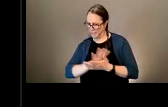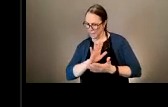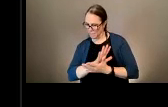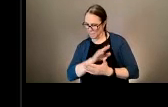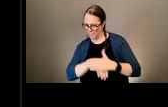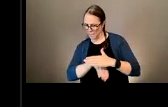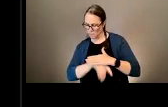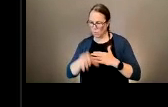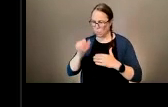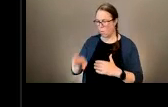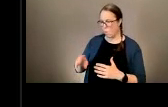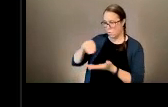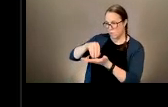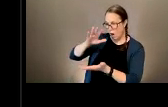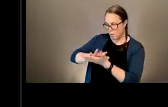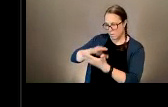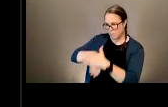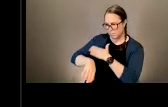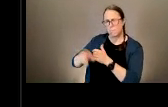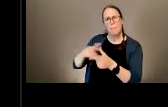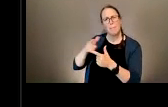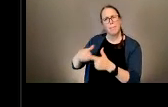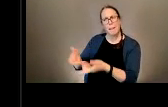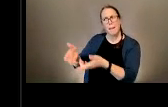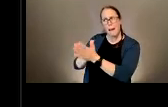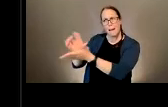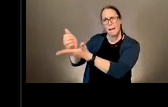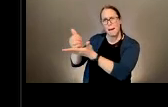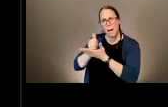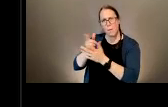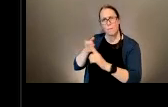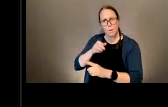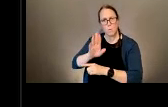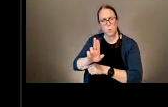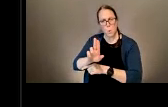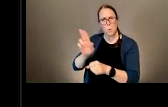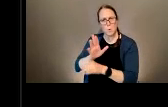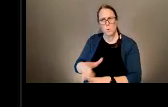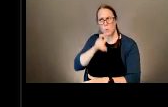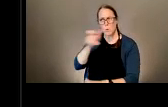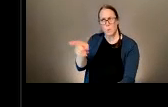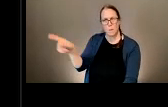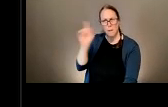enlist the help of user experts. So this is going to be a person who is blind or low vision,